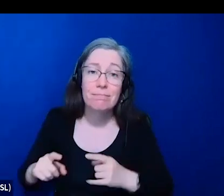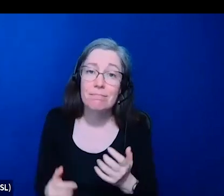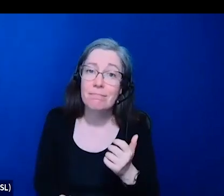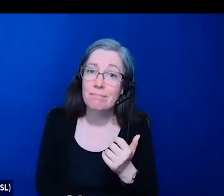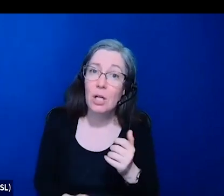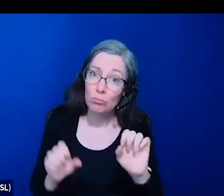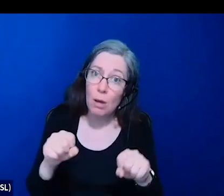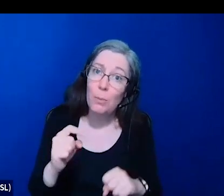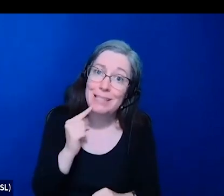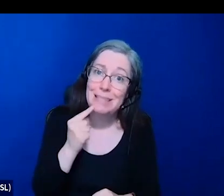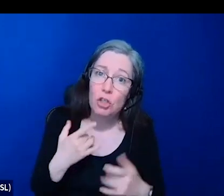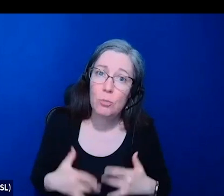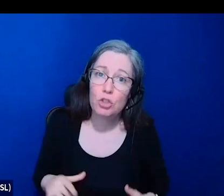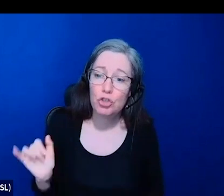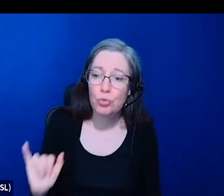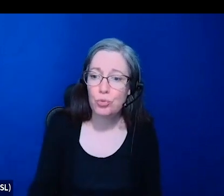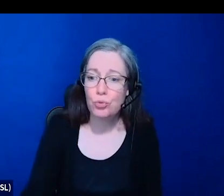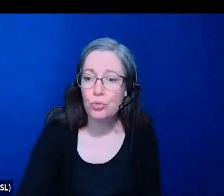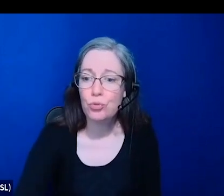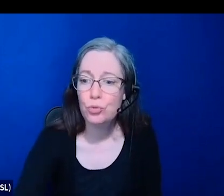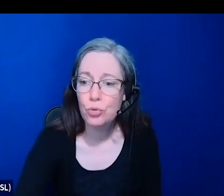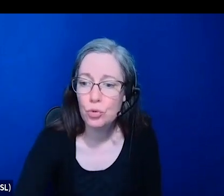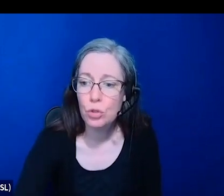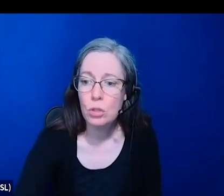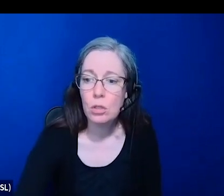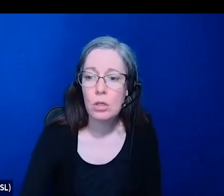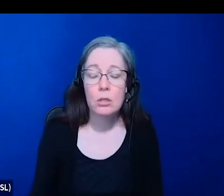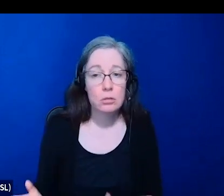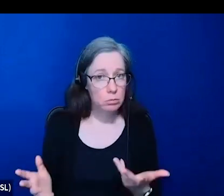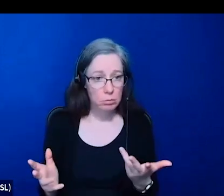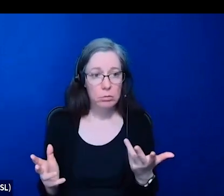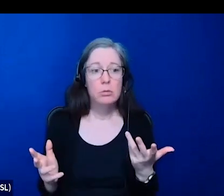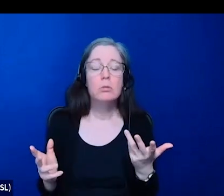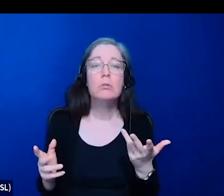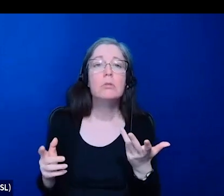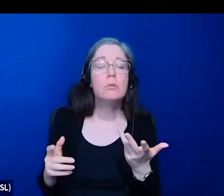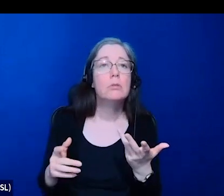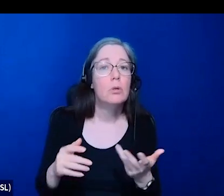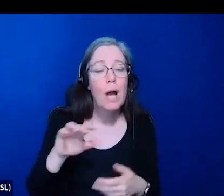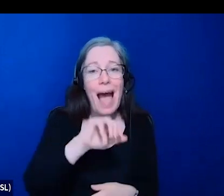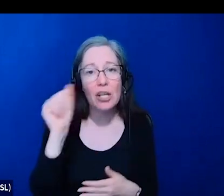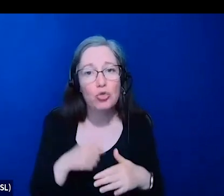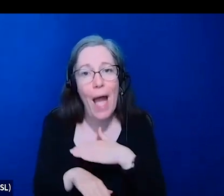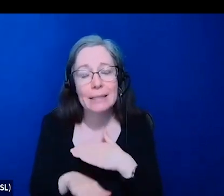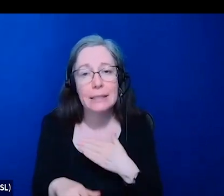AstroAccess, as you guys probably already know, is a nonprofit dedicated to making space accessible.